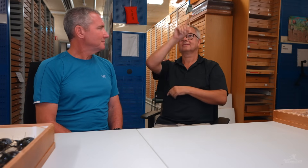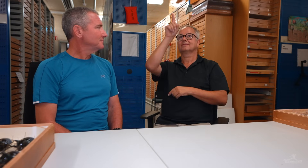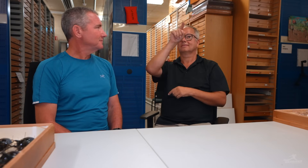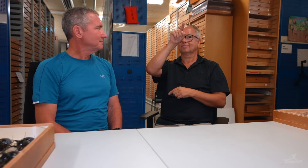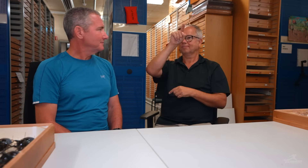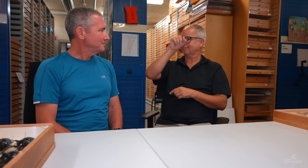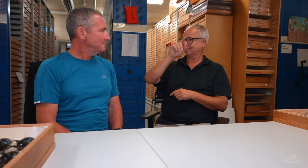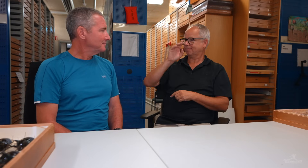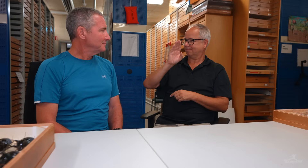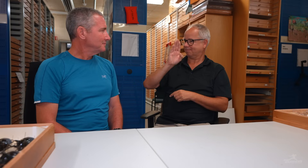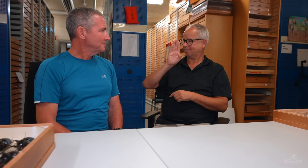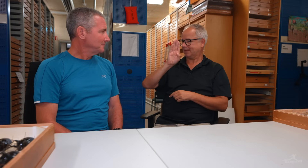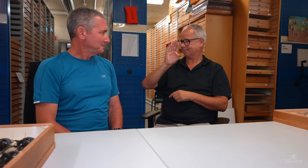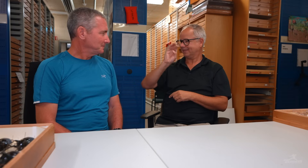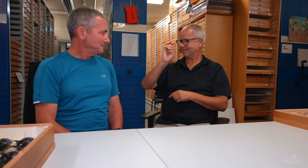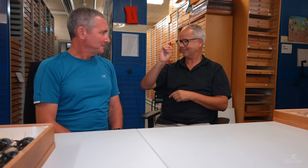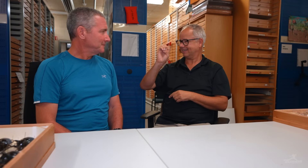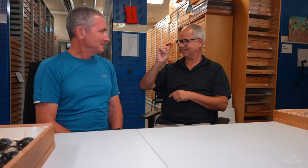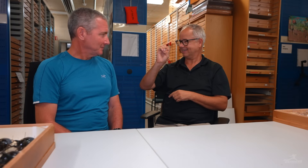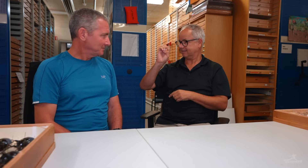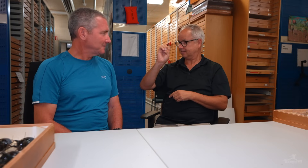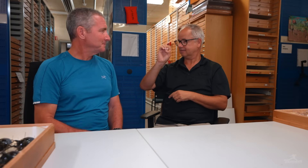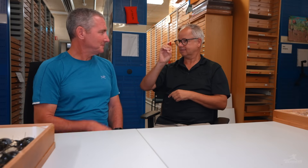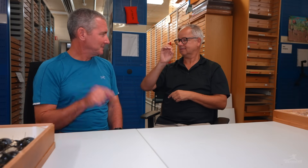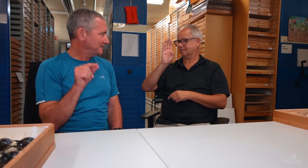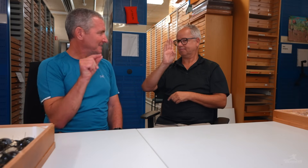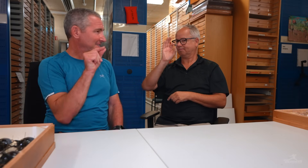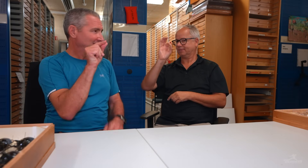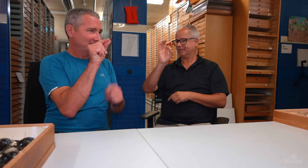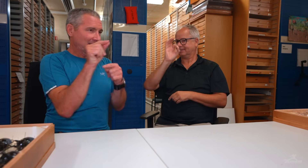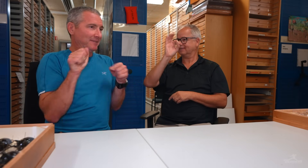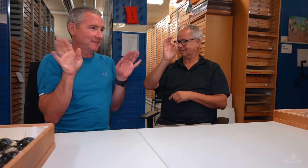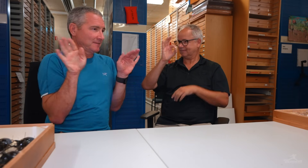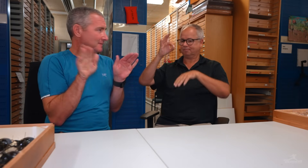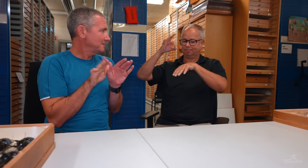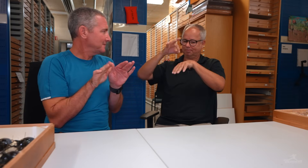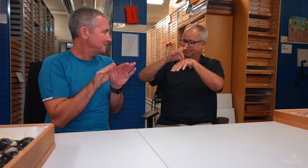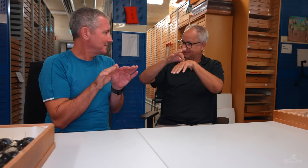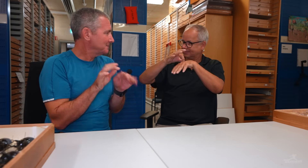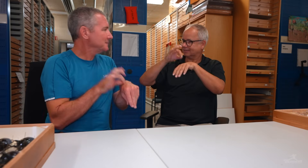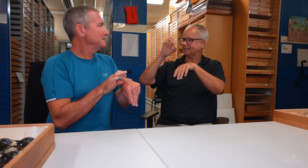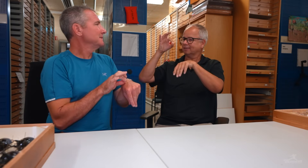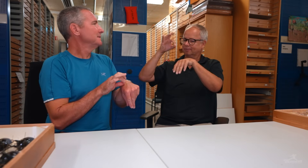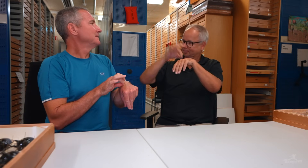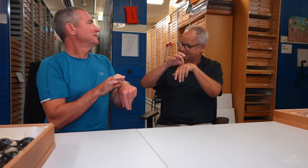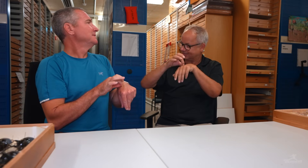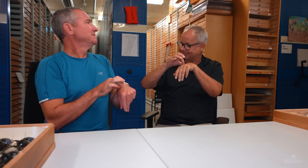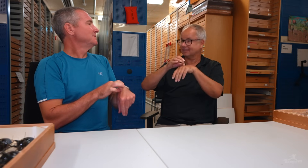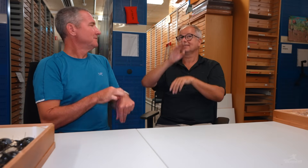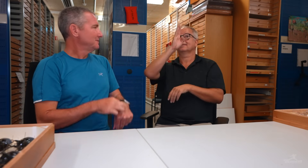bees… For the stinger, right.